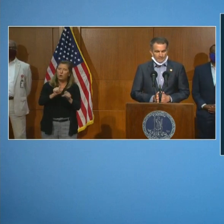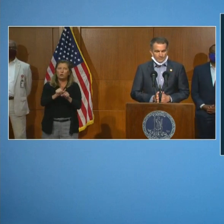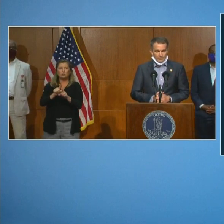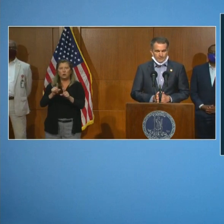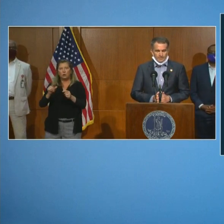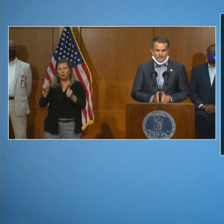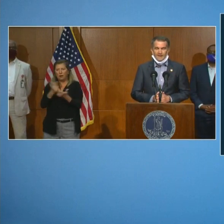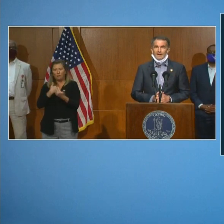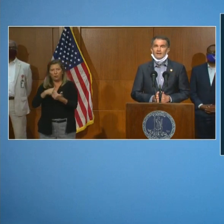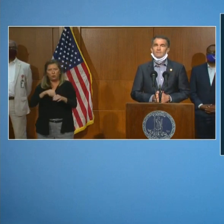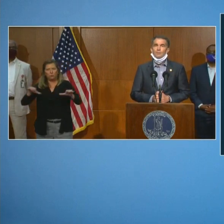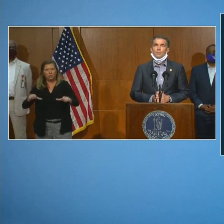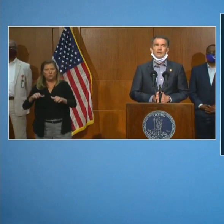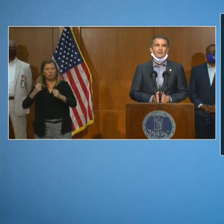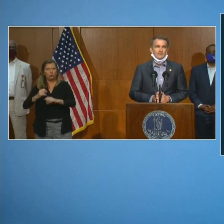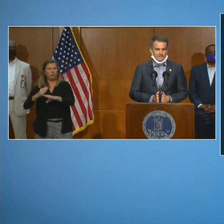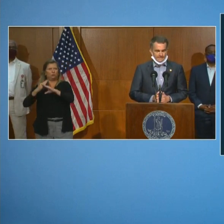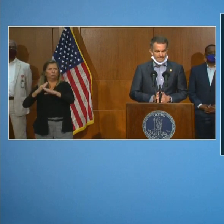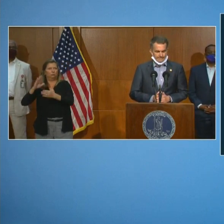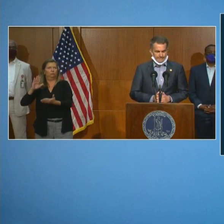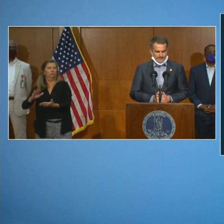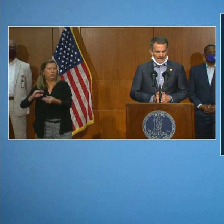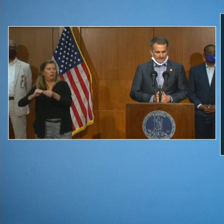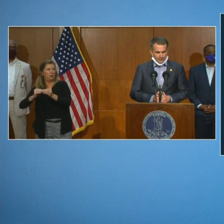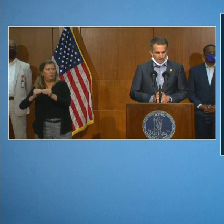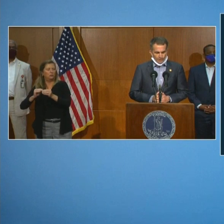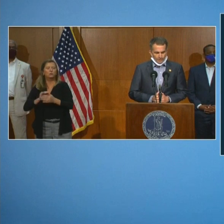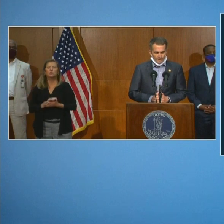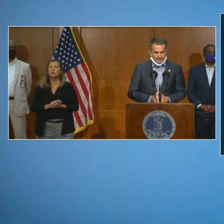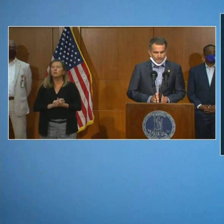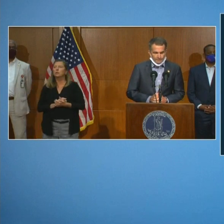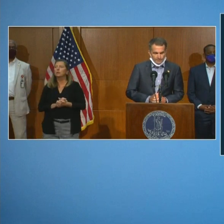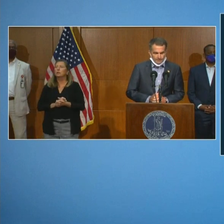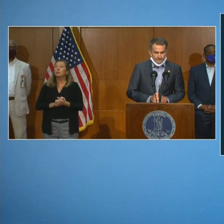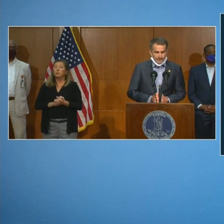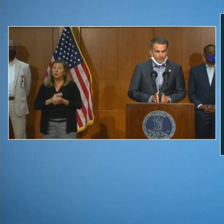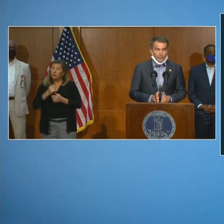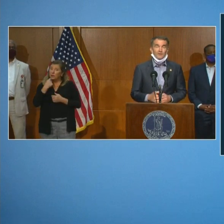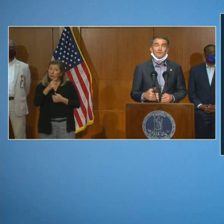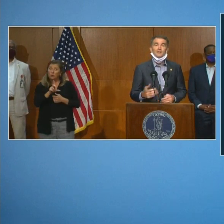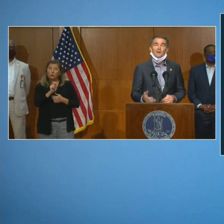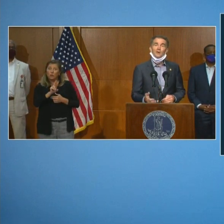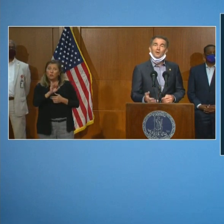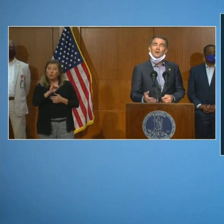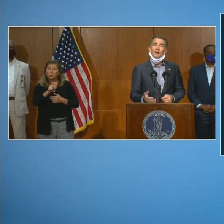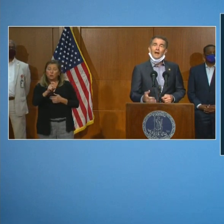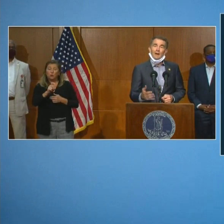DATA THAT I'LL SHOW YOU IN JUST A MOMENT SHE WAS COMPLIMENTARY. OF OUR WHAT. AND THE MID